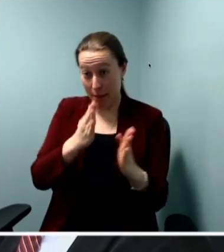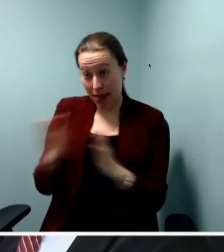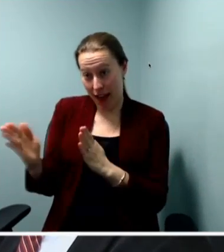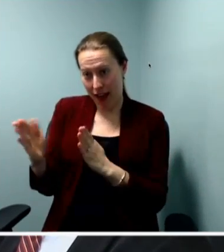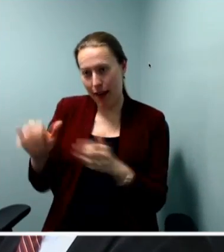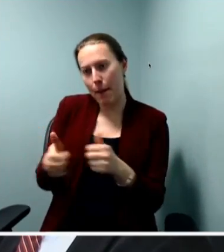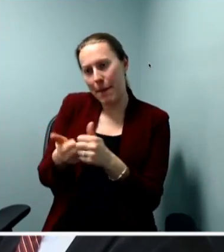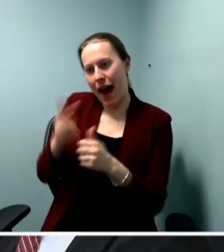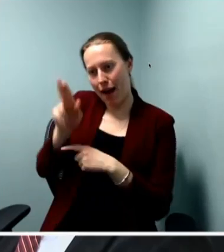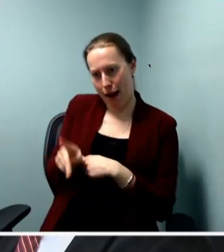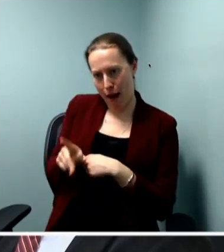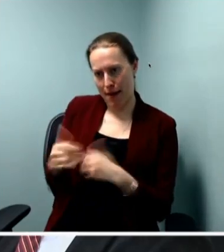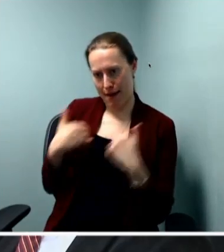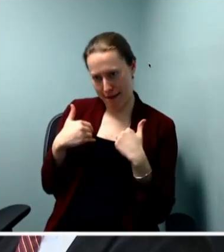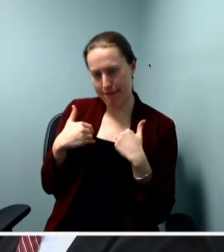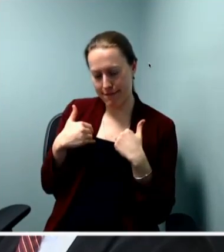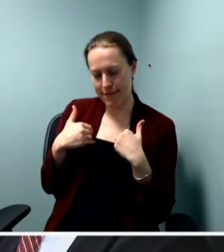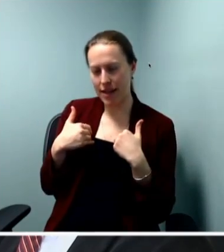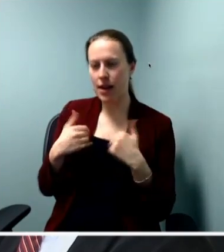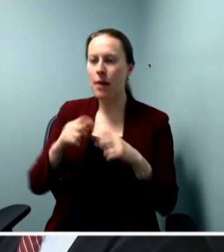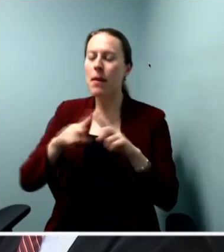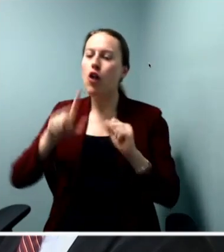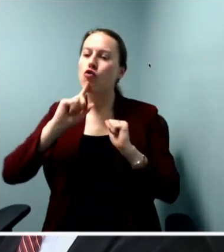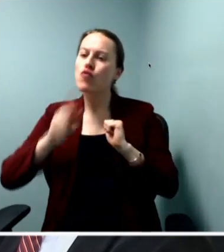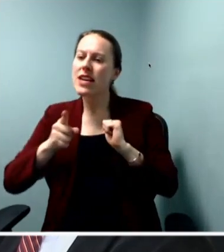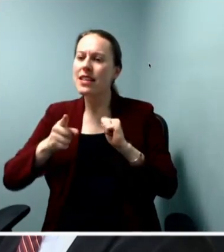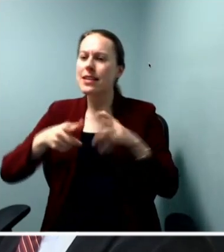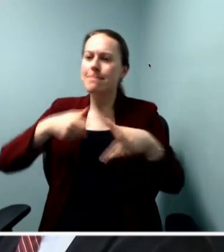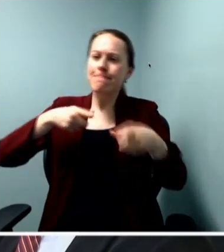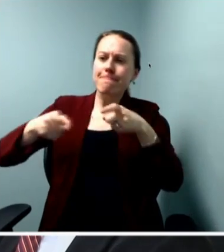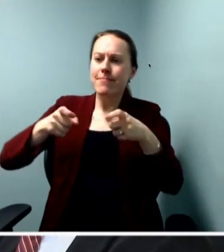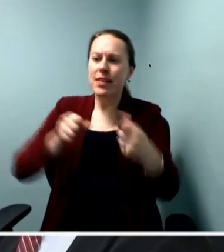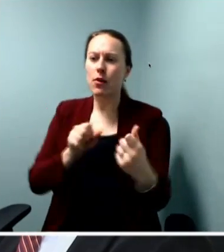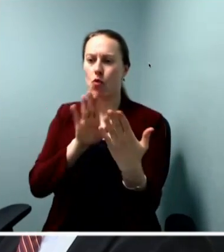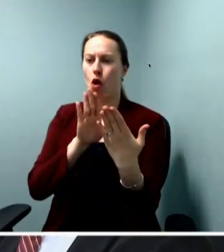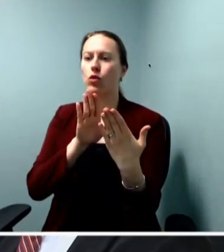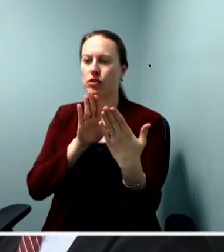but really modulating the approach and where you take the journey,